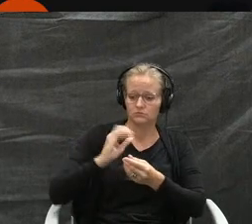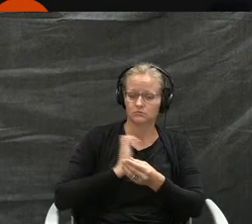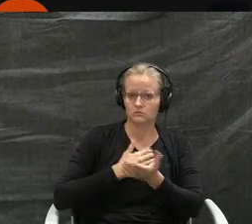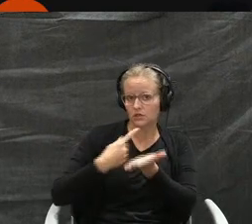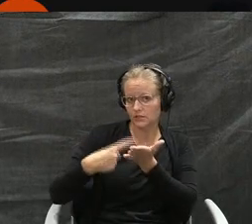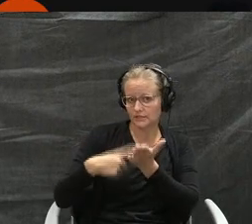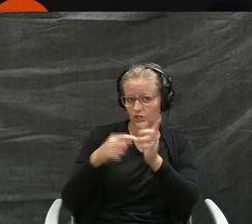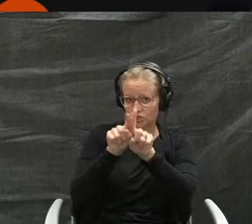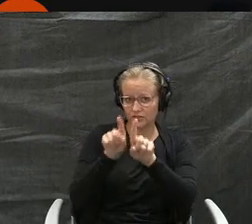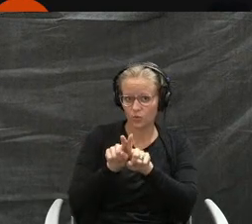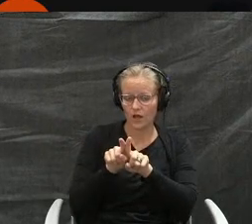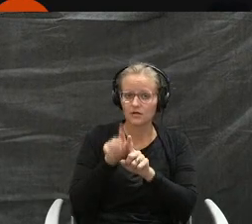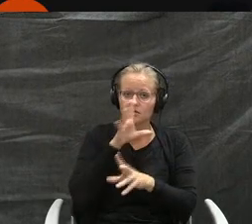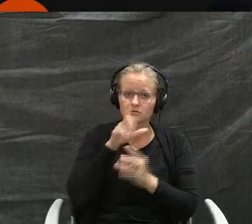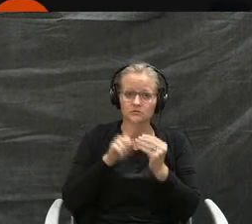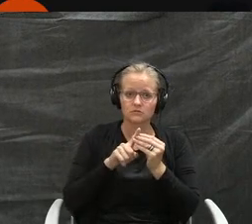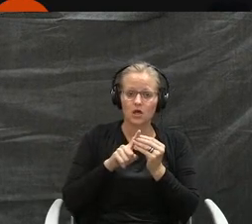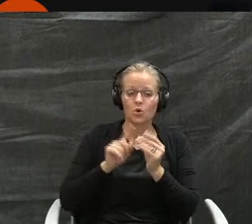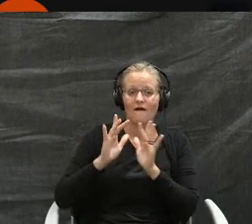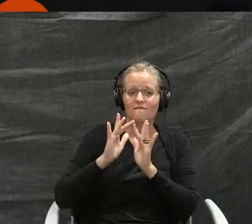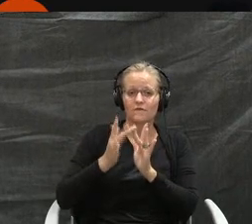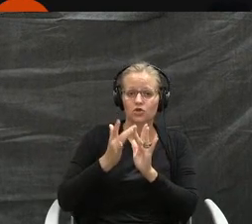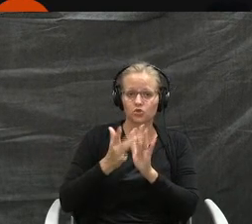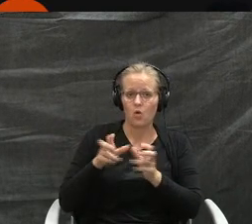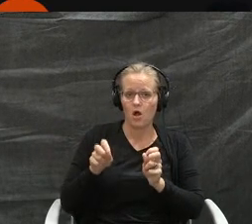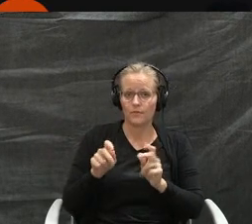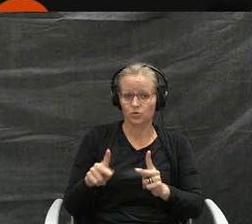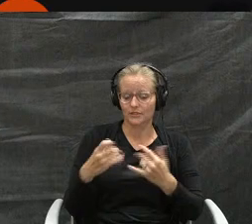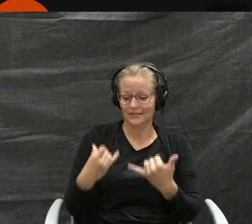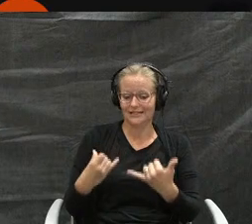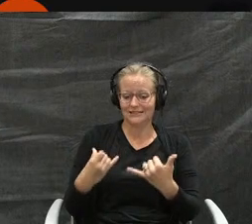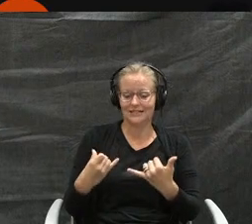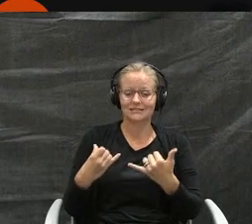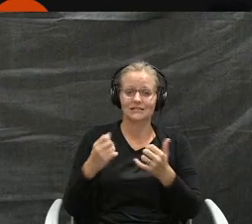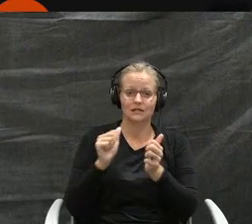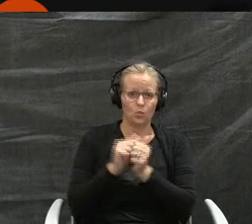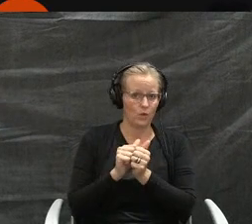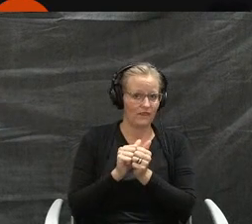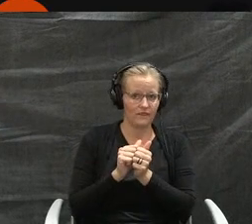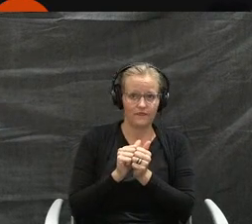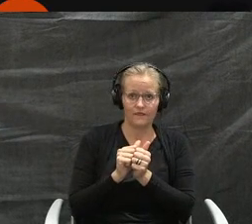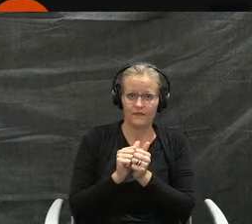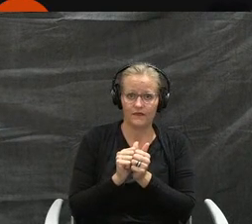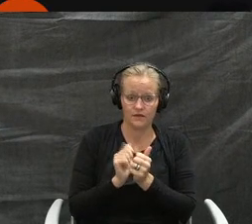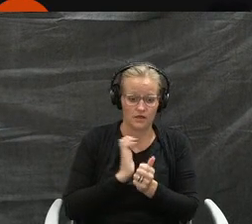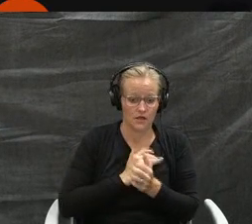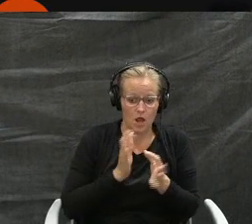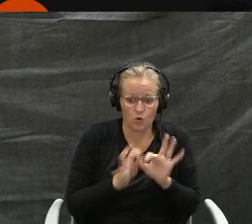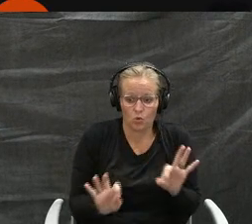They talked a lot about the virtual opportunities that exist in our world to have authentic language experiences. To really